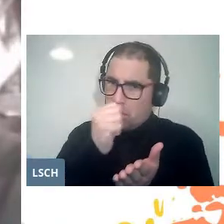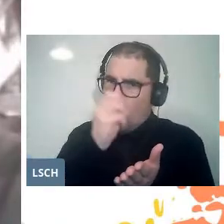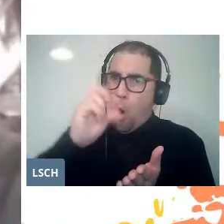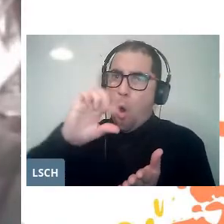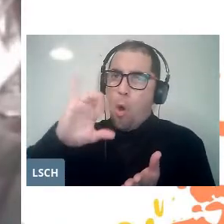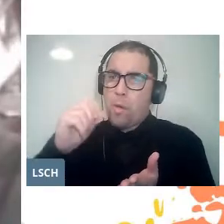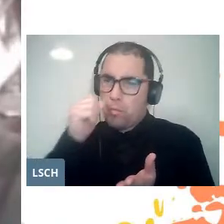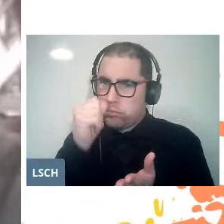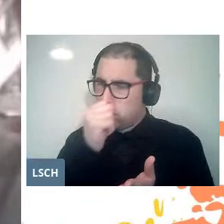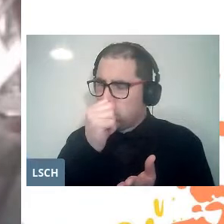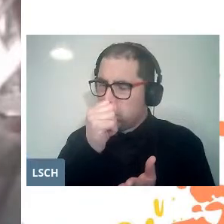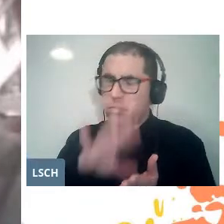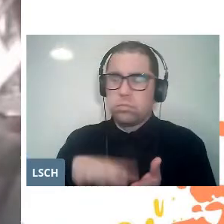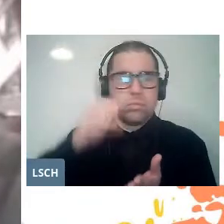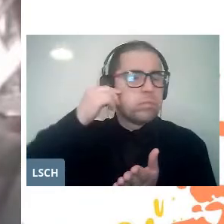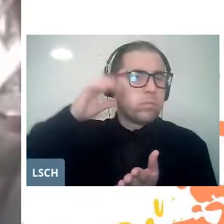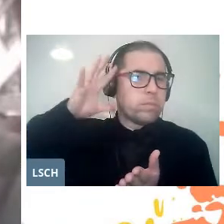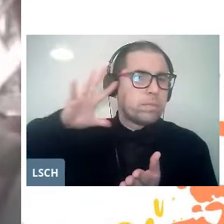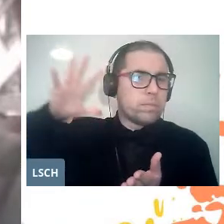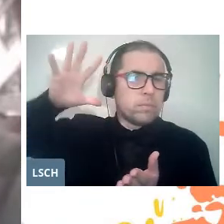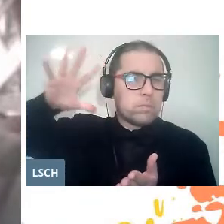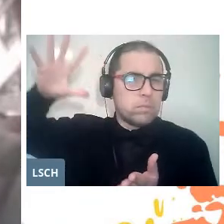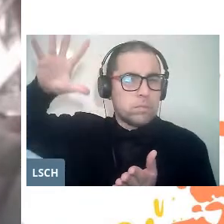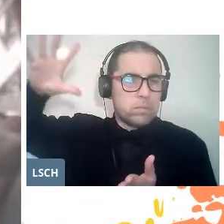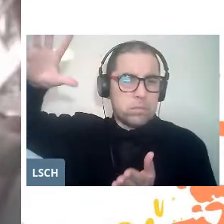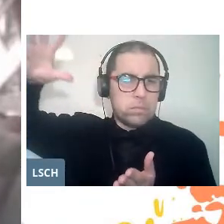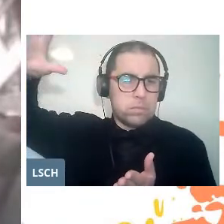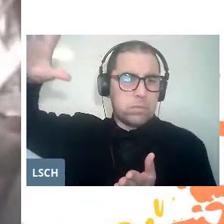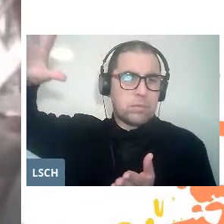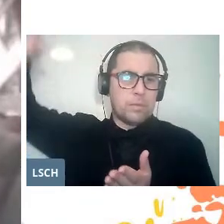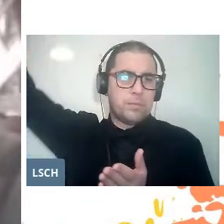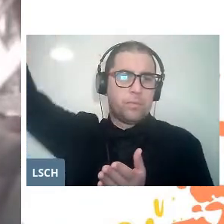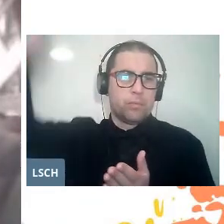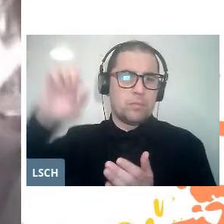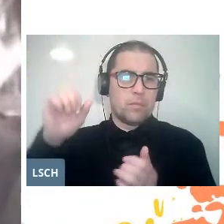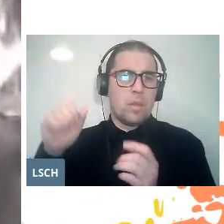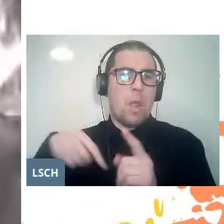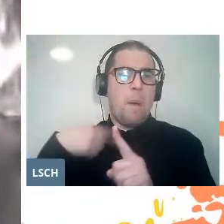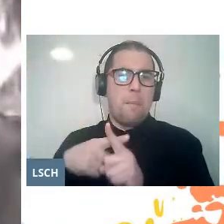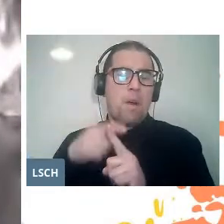adds him to a deep sleep accompanied by the strangest visions,